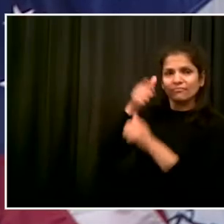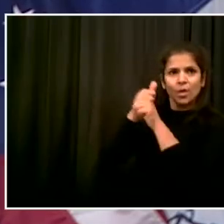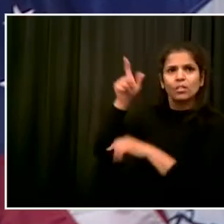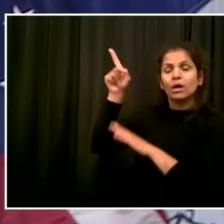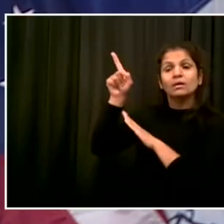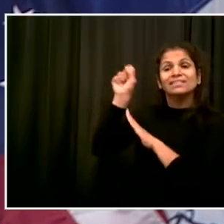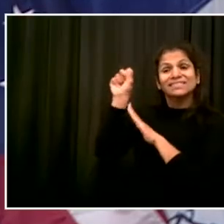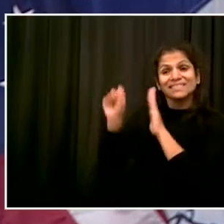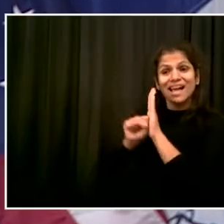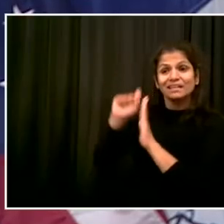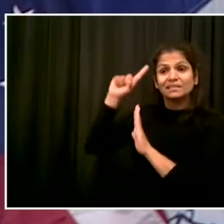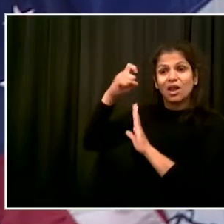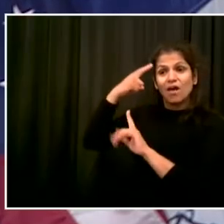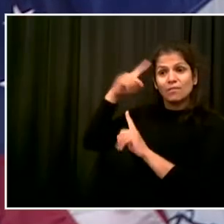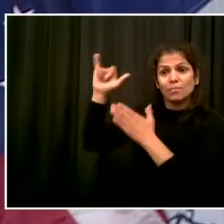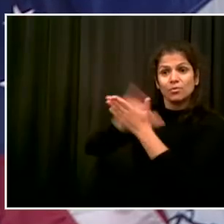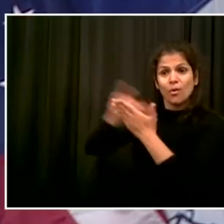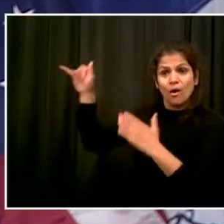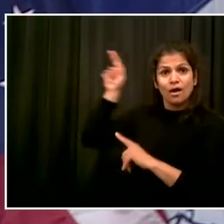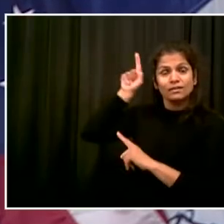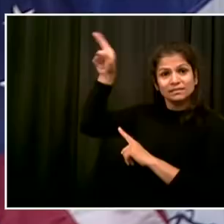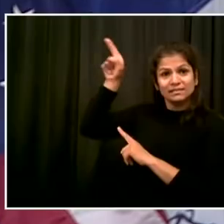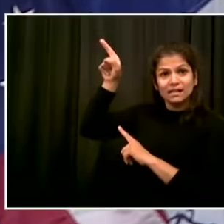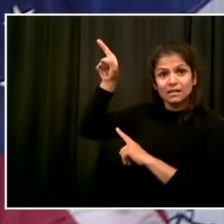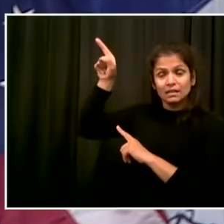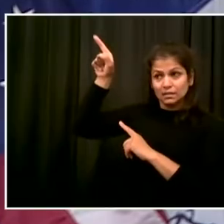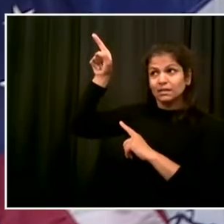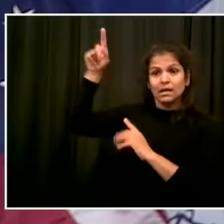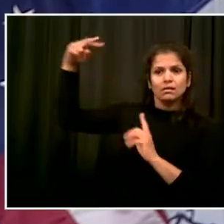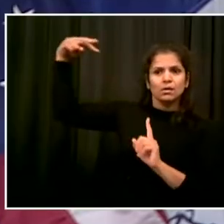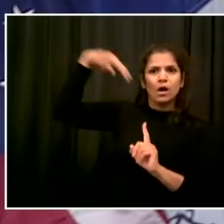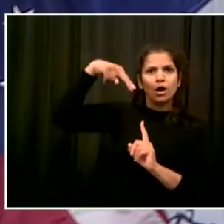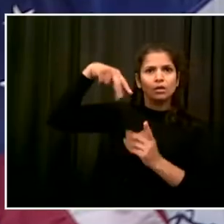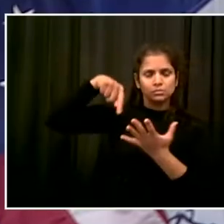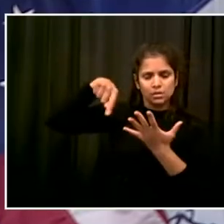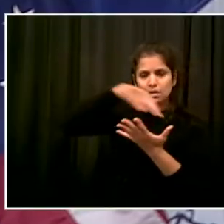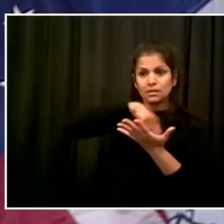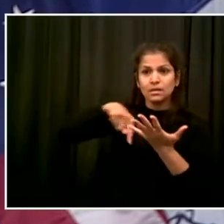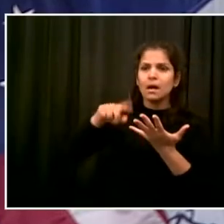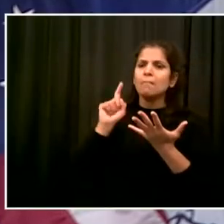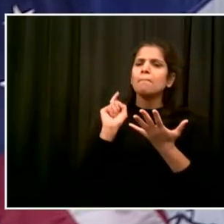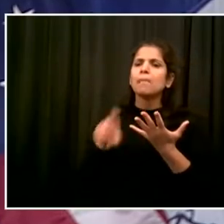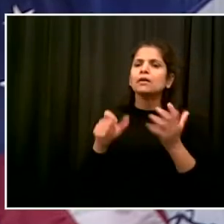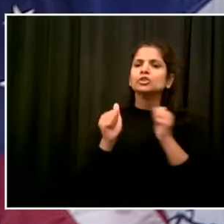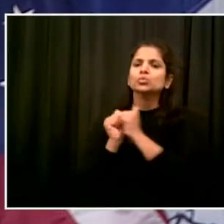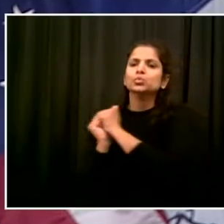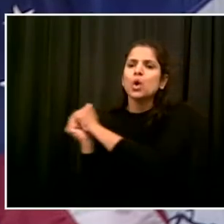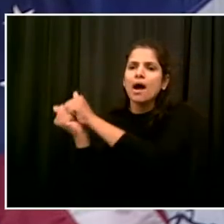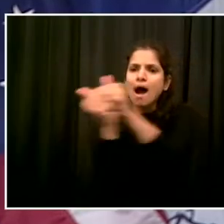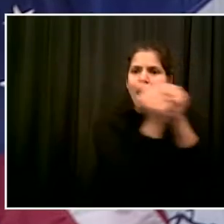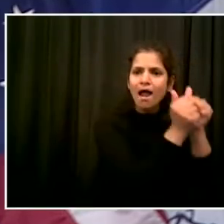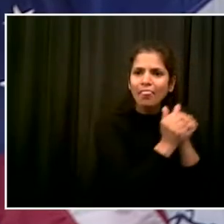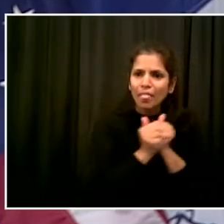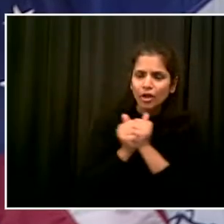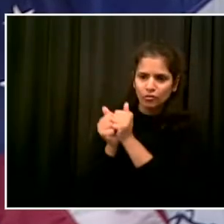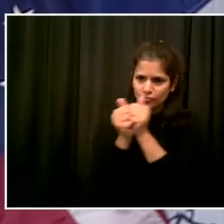ARE DOING IT AND